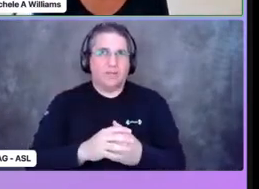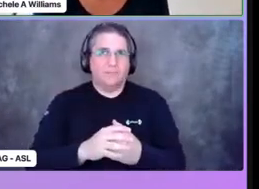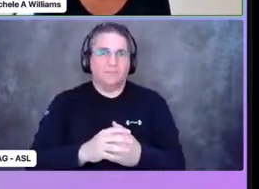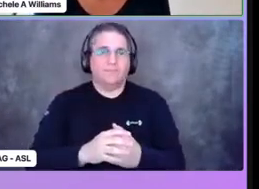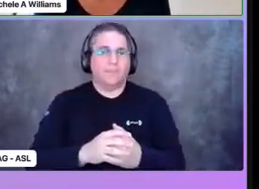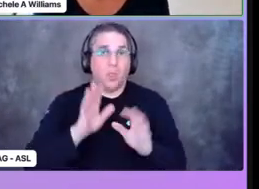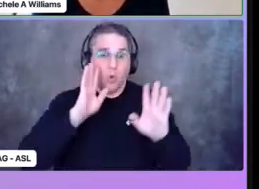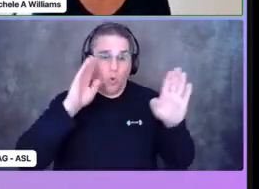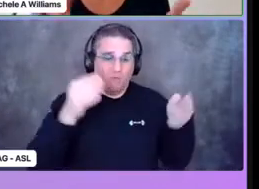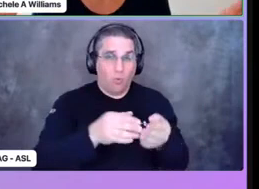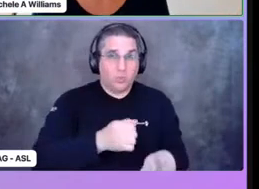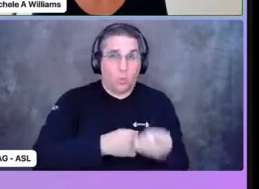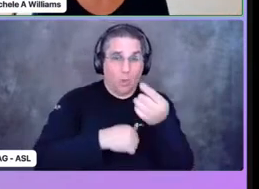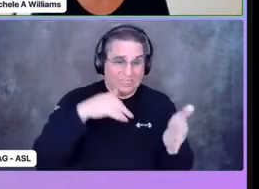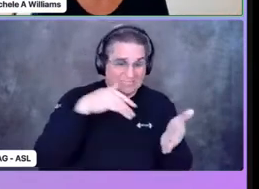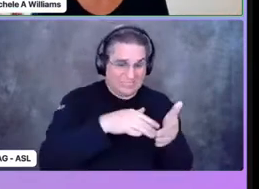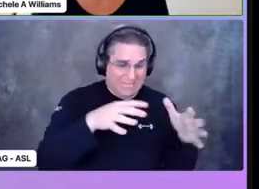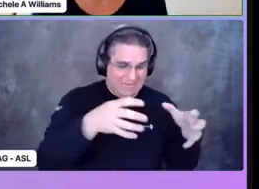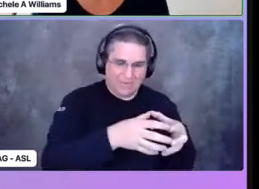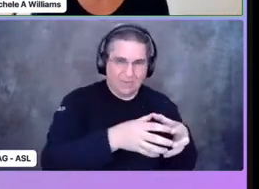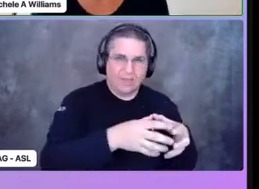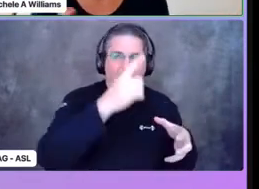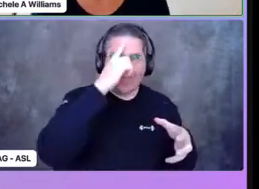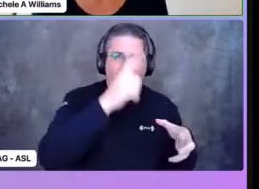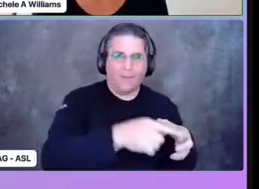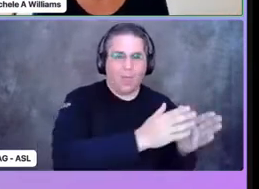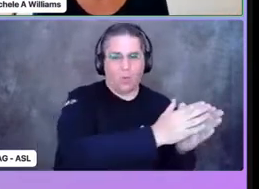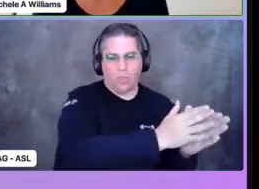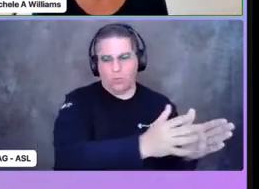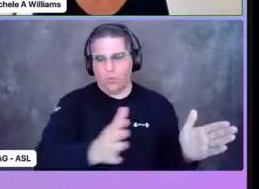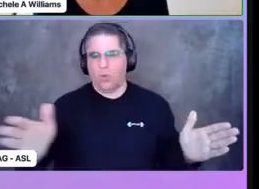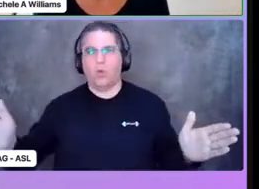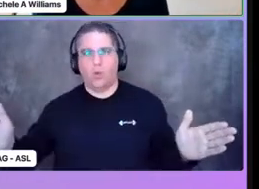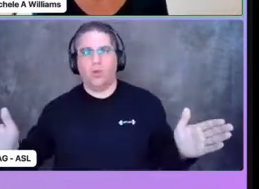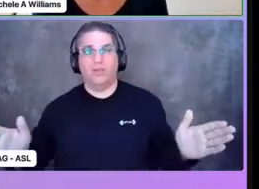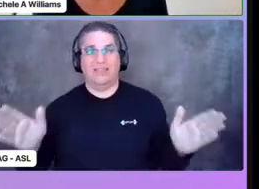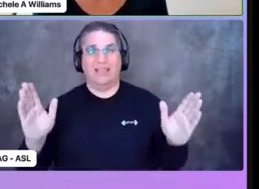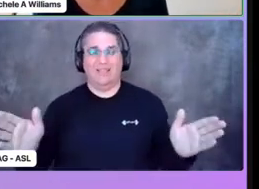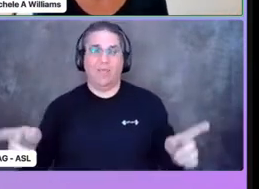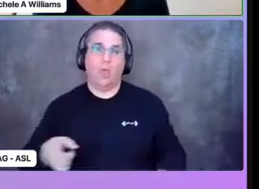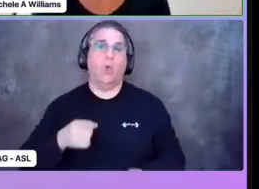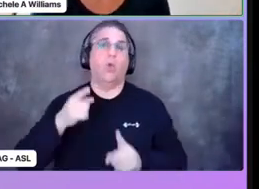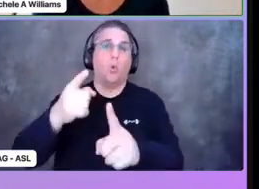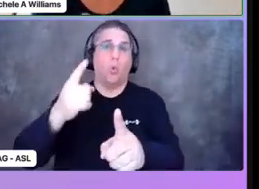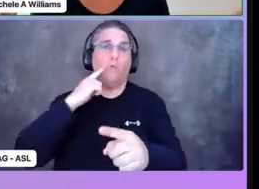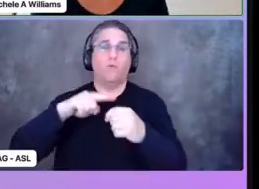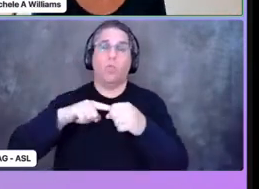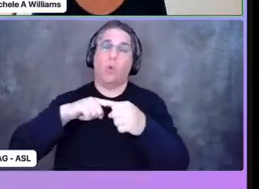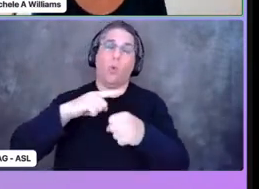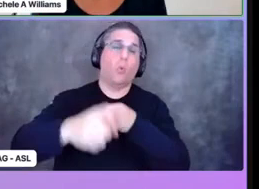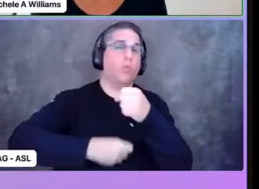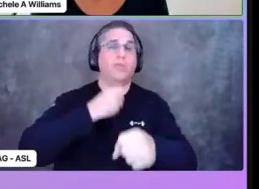do with those differences. So, I think the way is to think about it again is again don't think about it as one